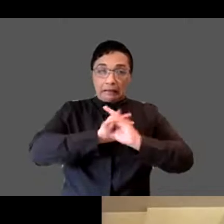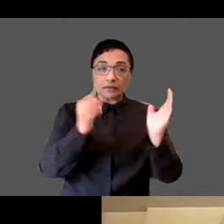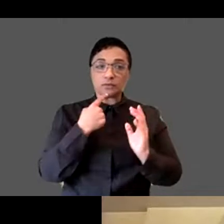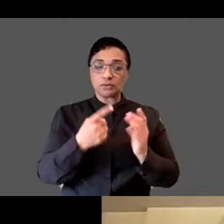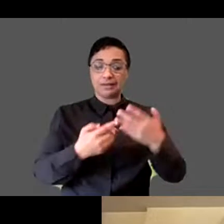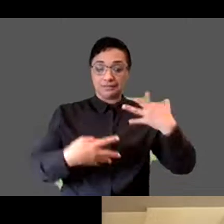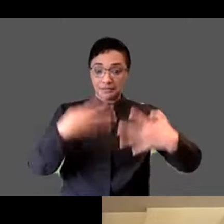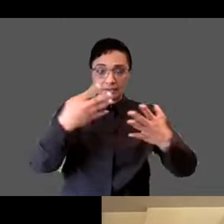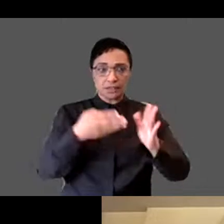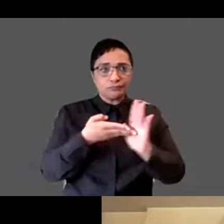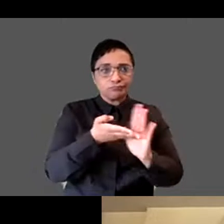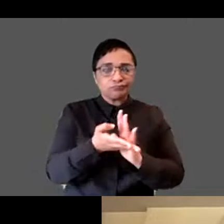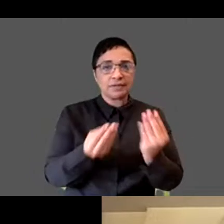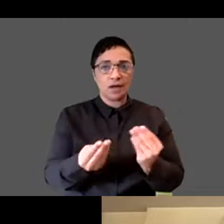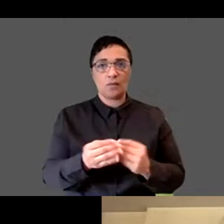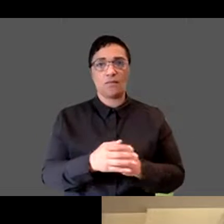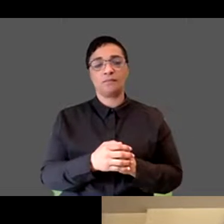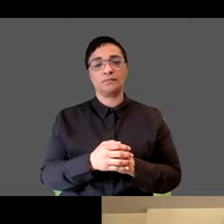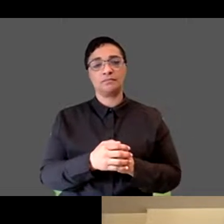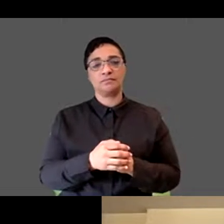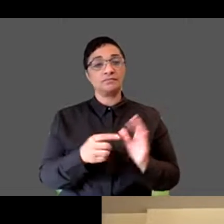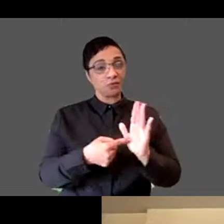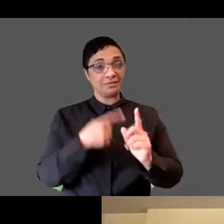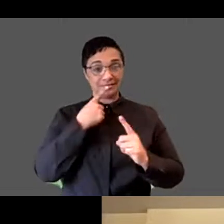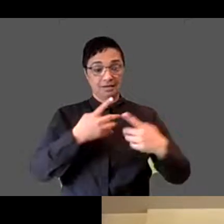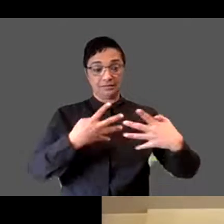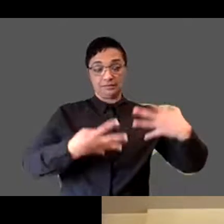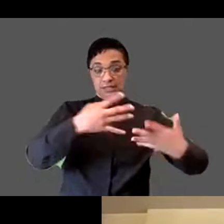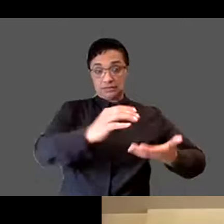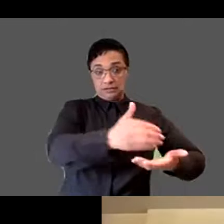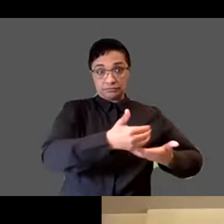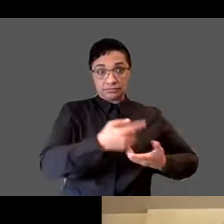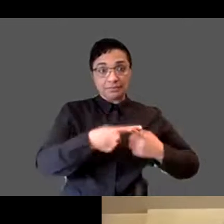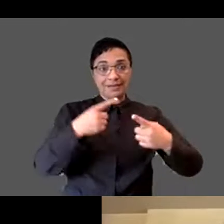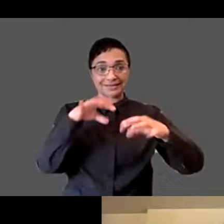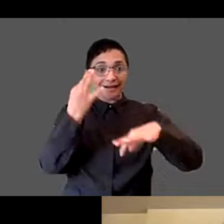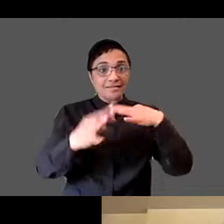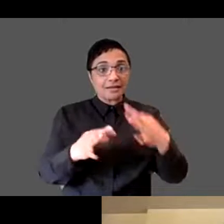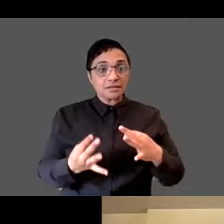And when you move from pure data collection and analysis to then using the data in real